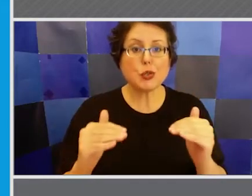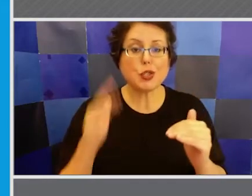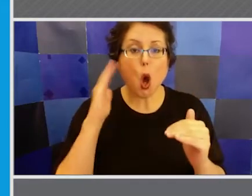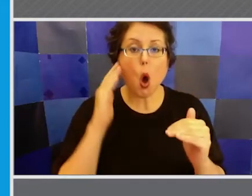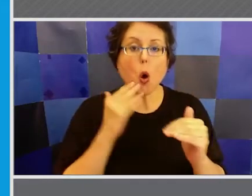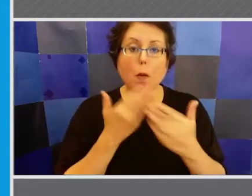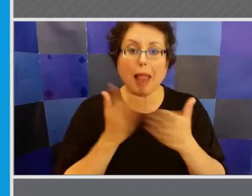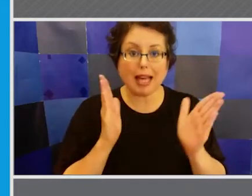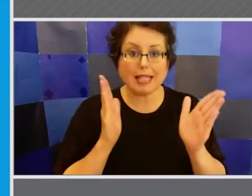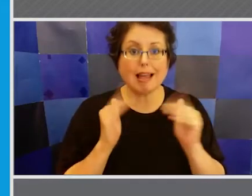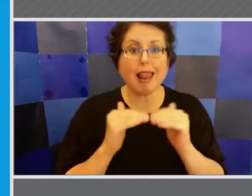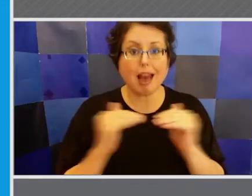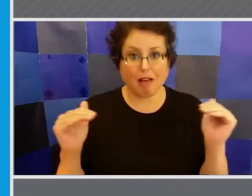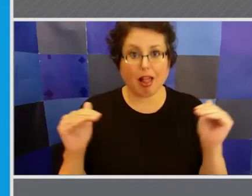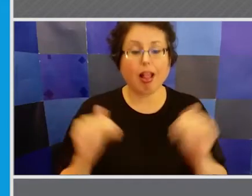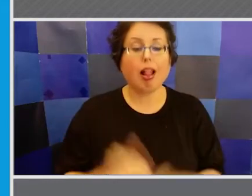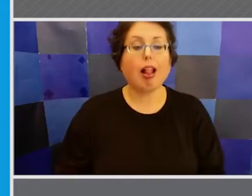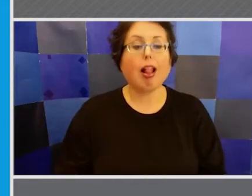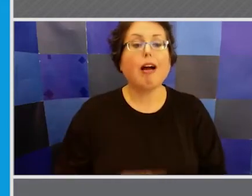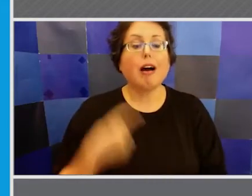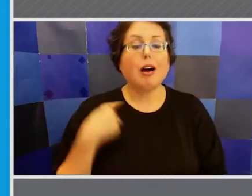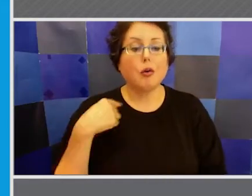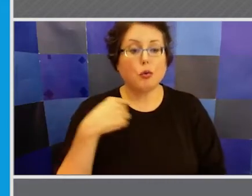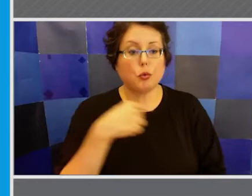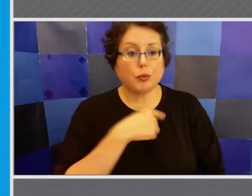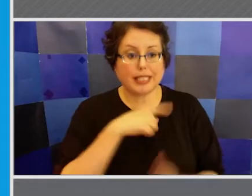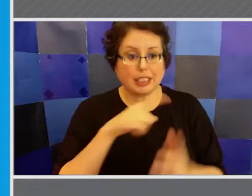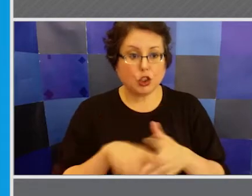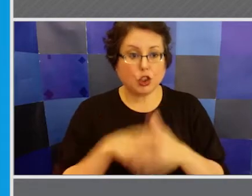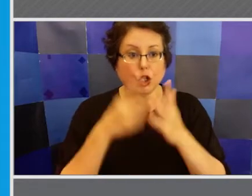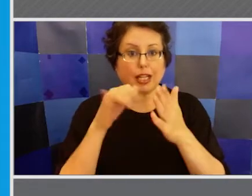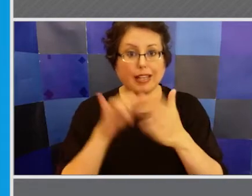We've been an active part of that program with the county and the programs really been